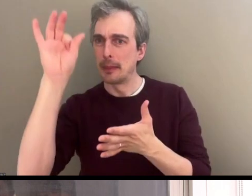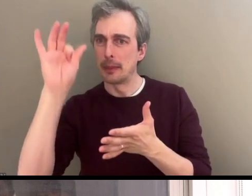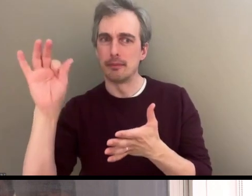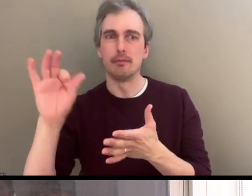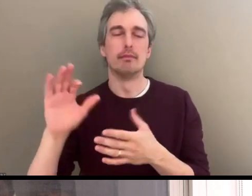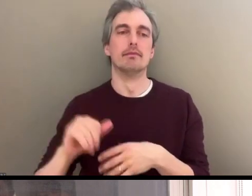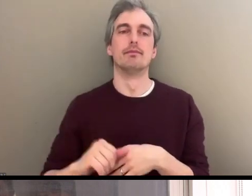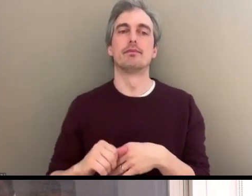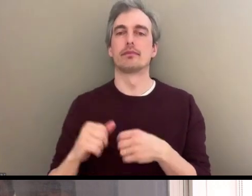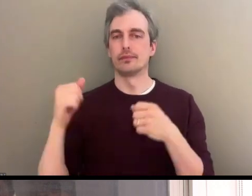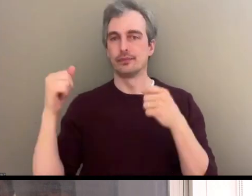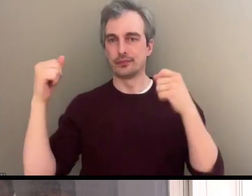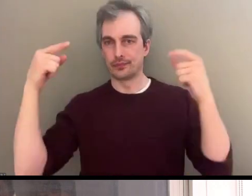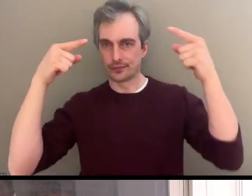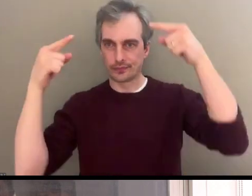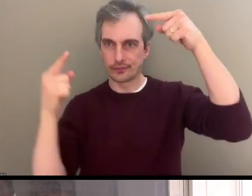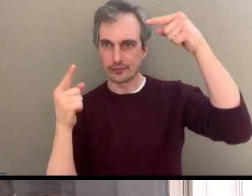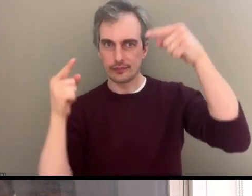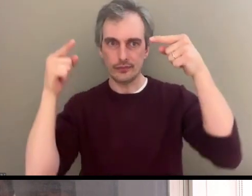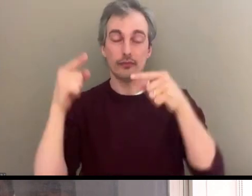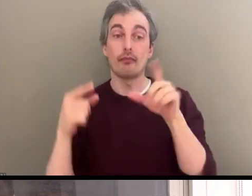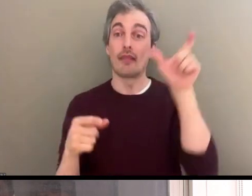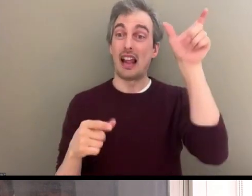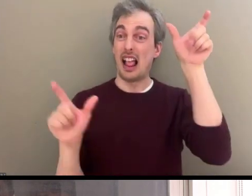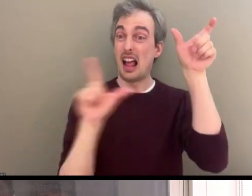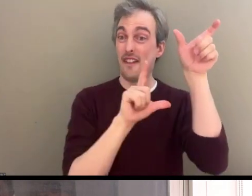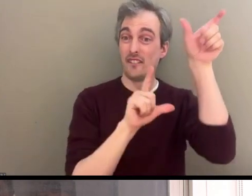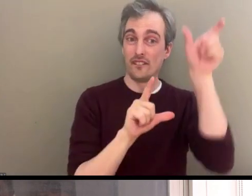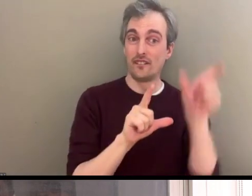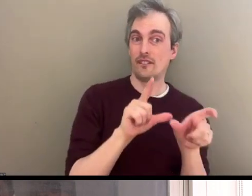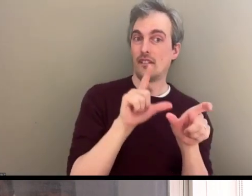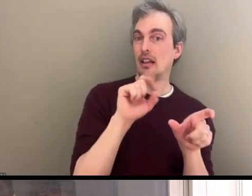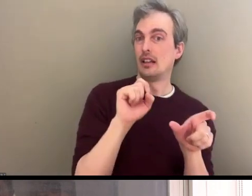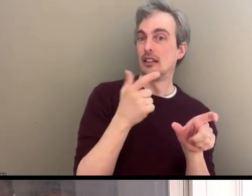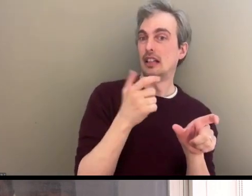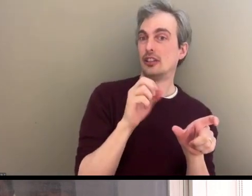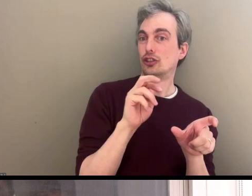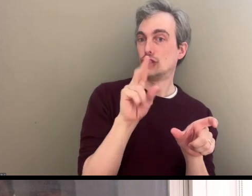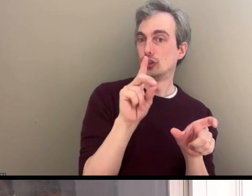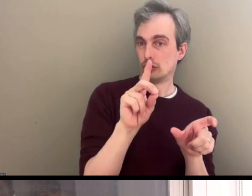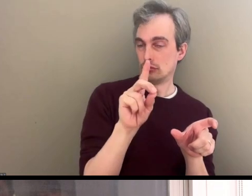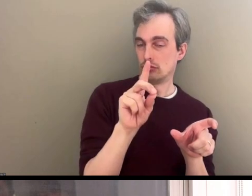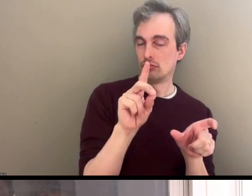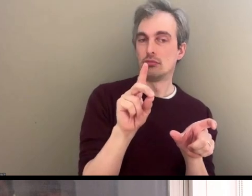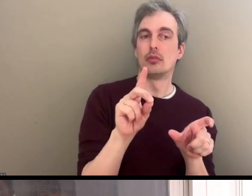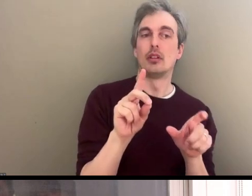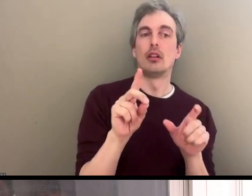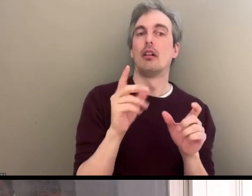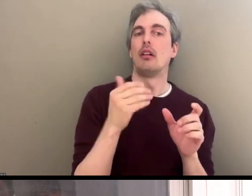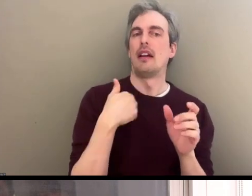within the console or the specific areas. So it's very visual.